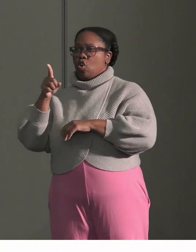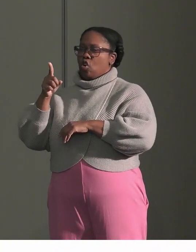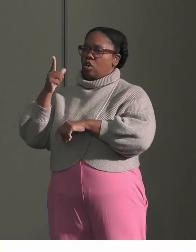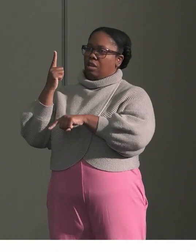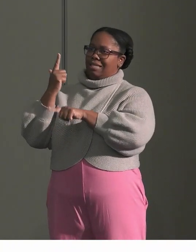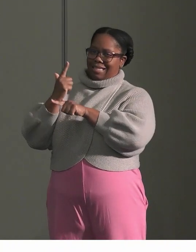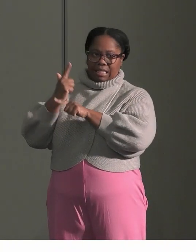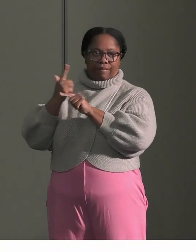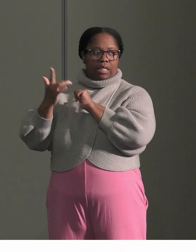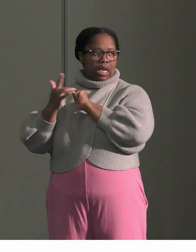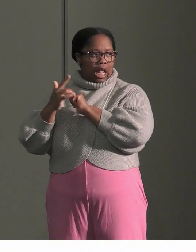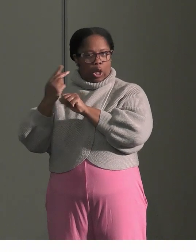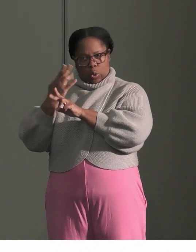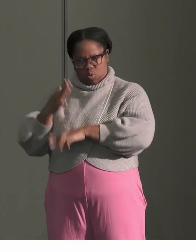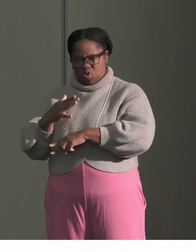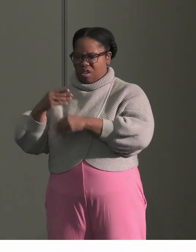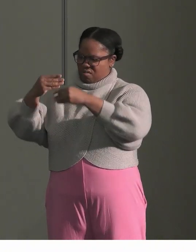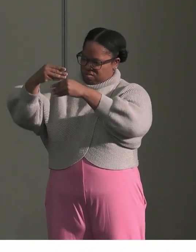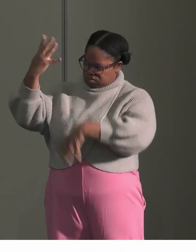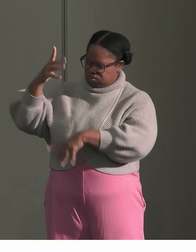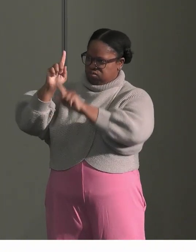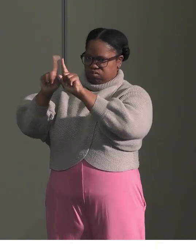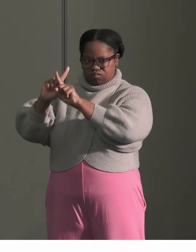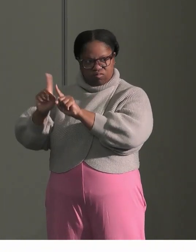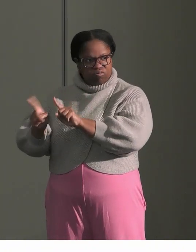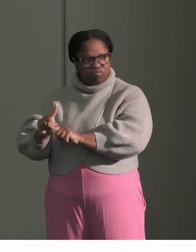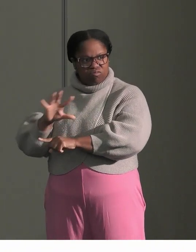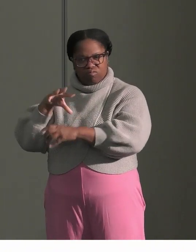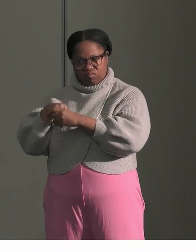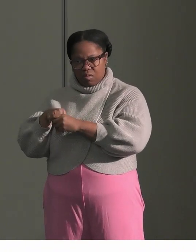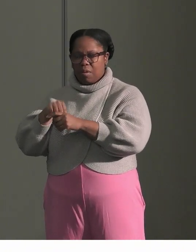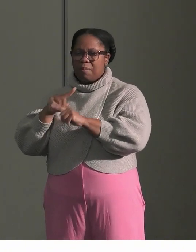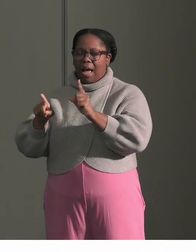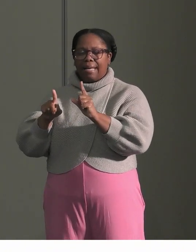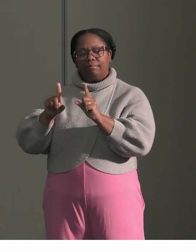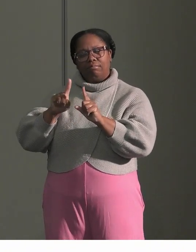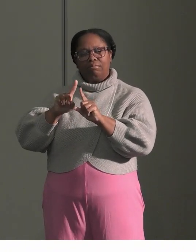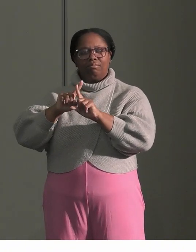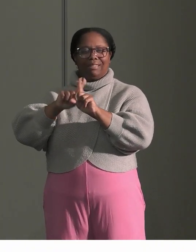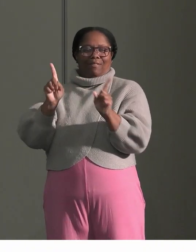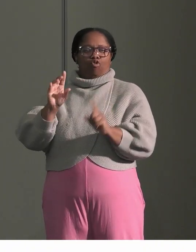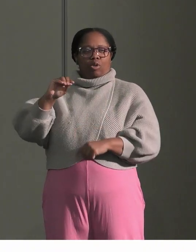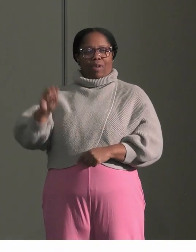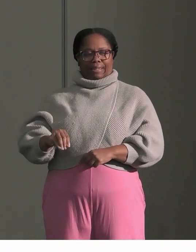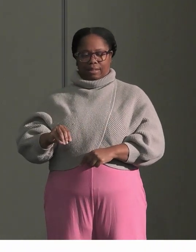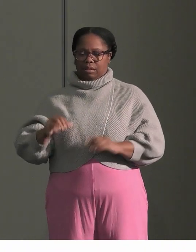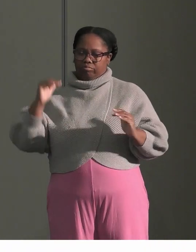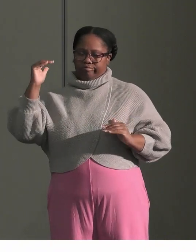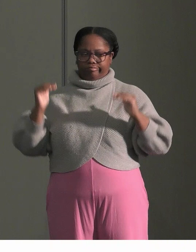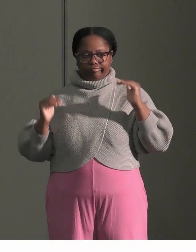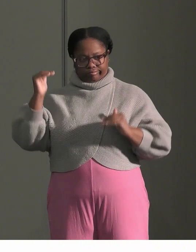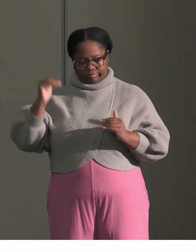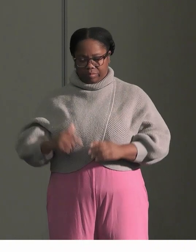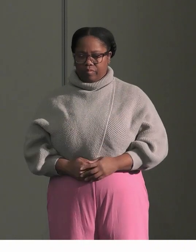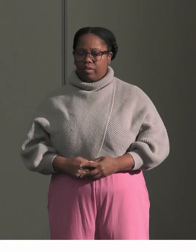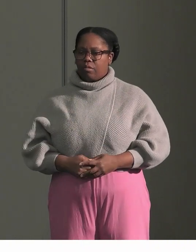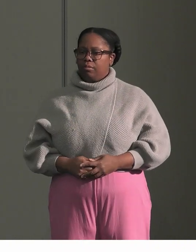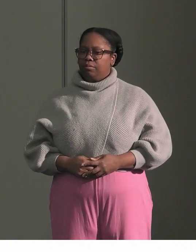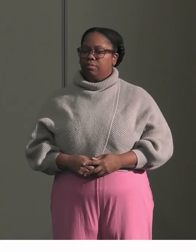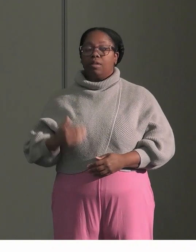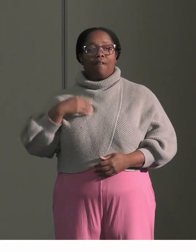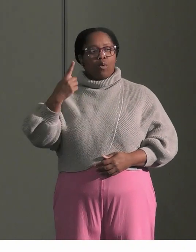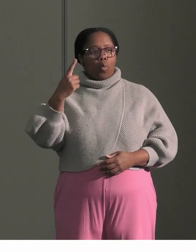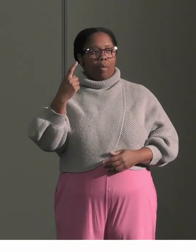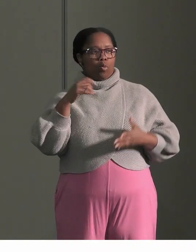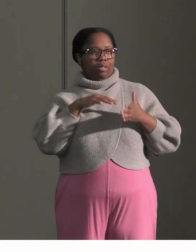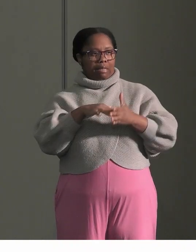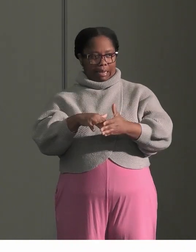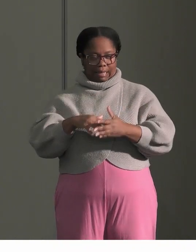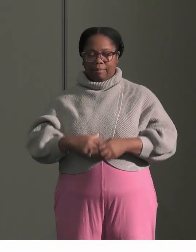users find a mix of both with different rates. We have one more study to go through though.